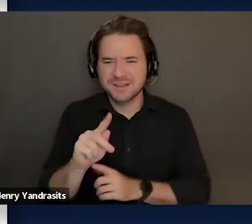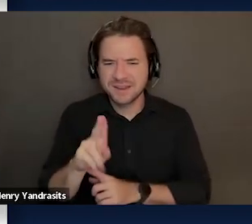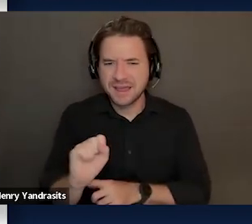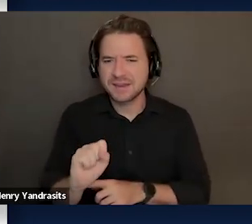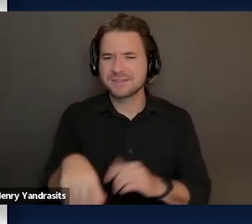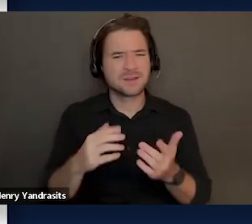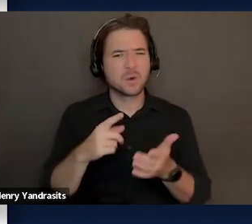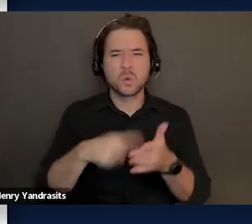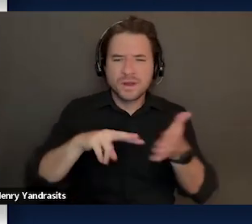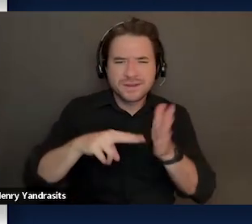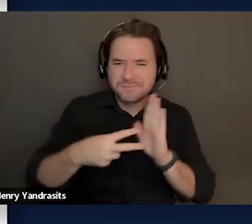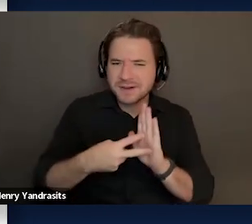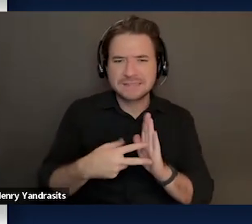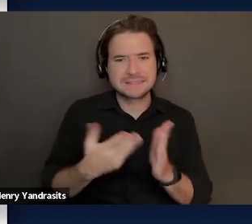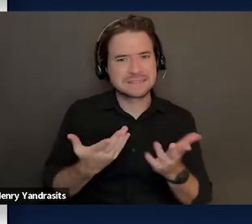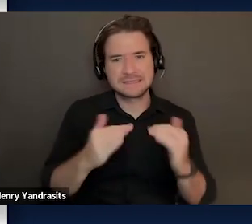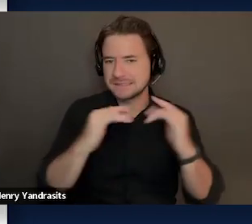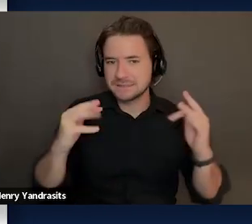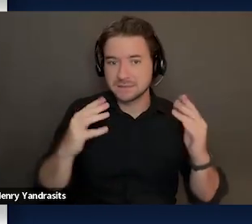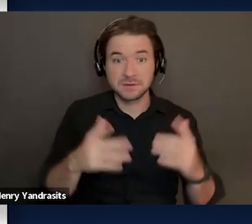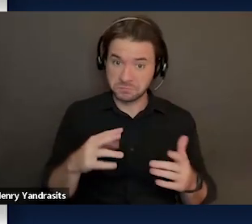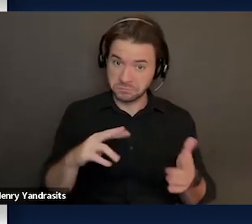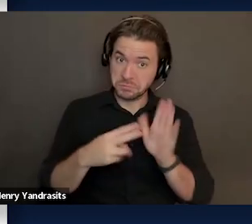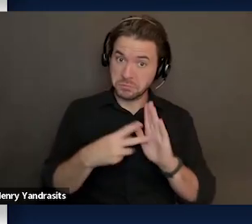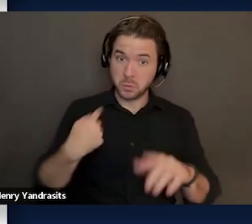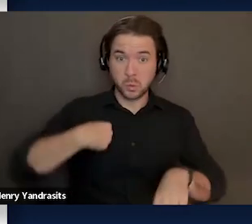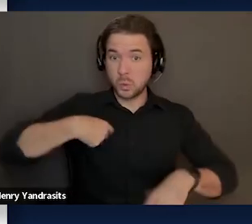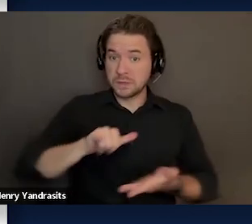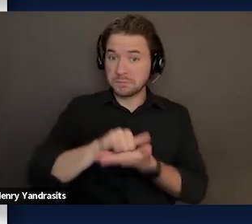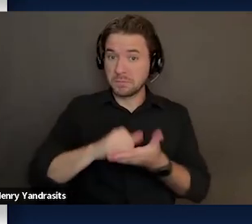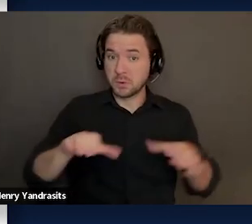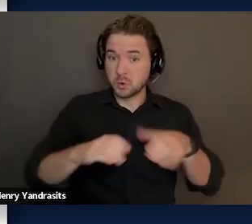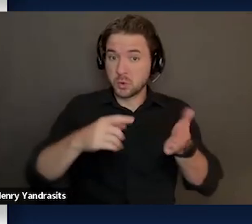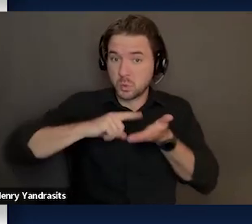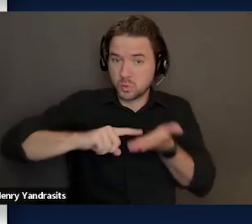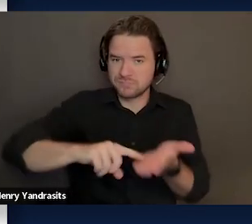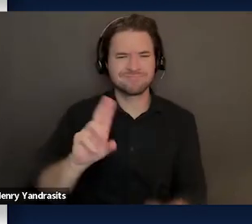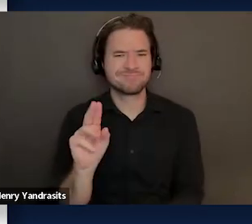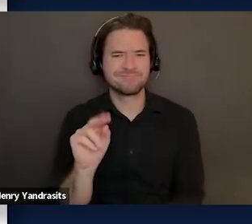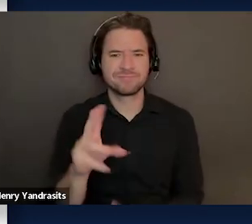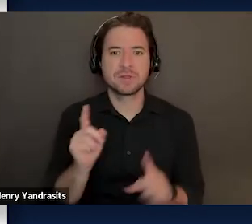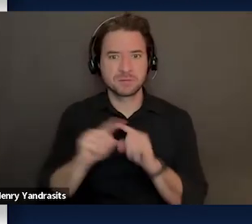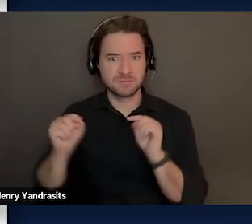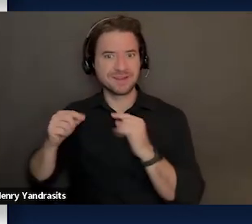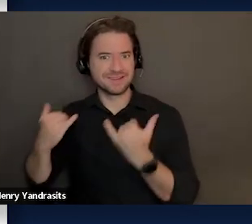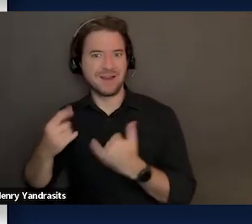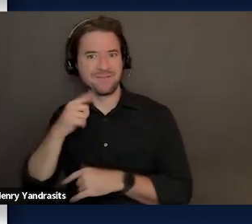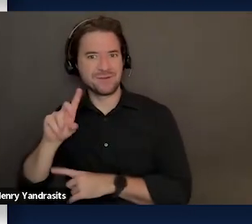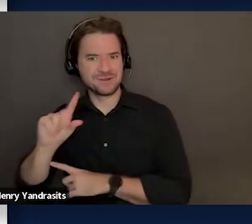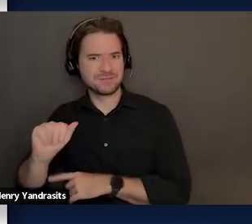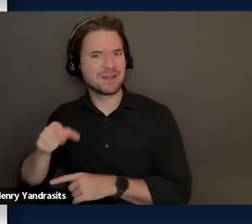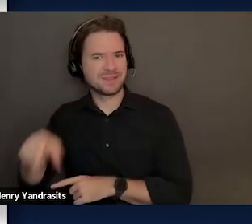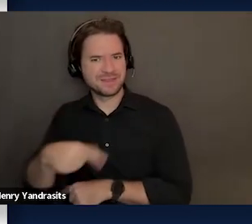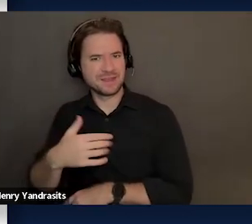Um, and this doesn't typically prevent us from doing, uh, public health research on disparities, but here it's being made into a problem with respect.